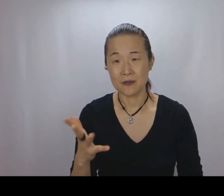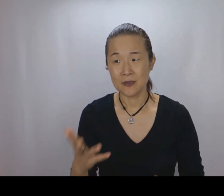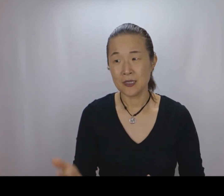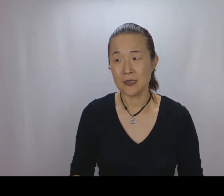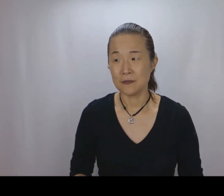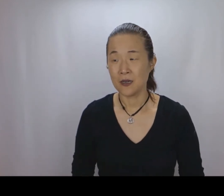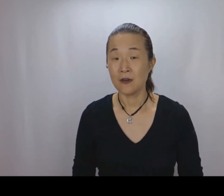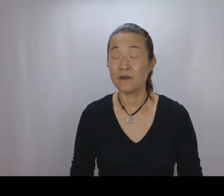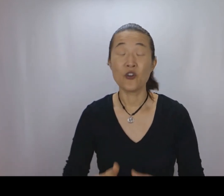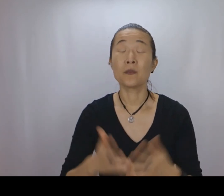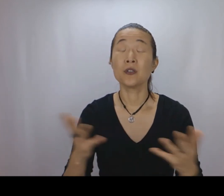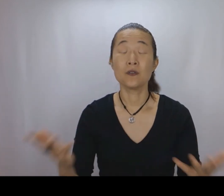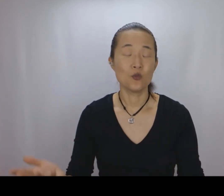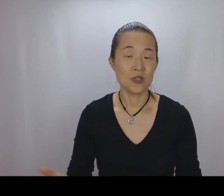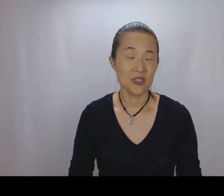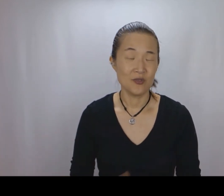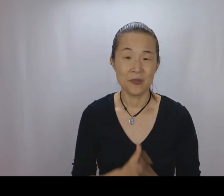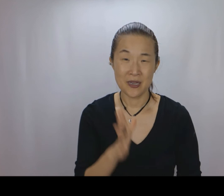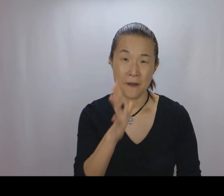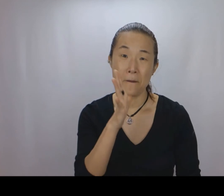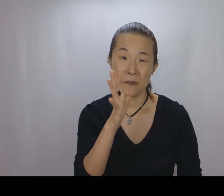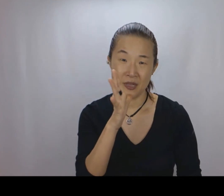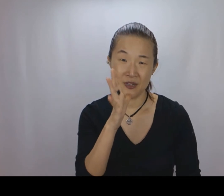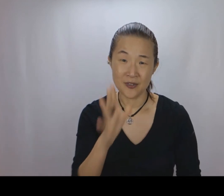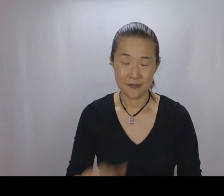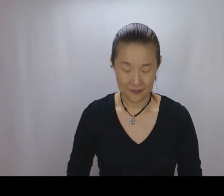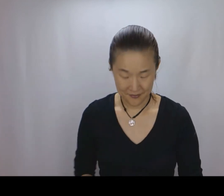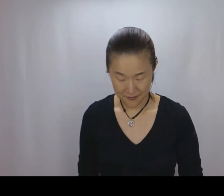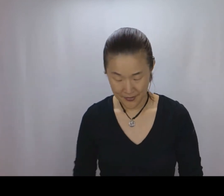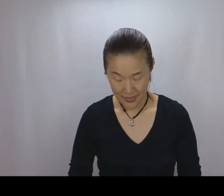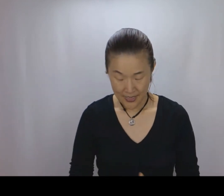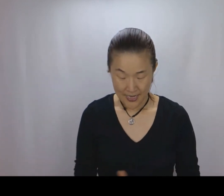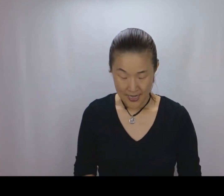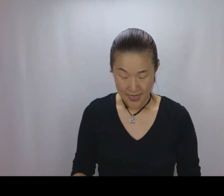But the formal word would be mother.